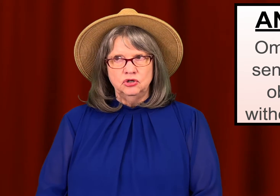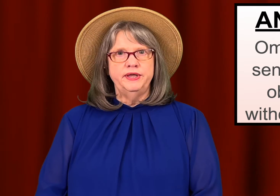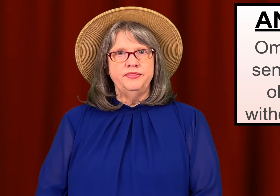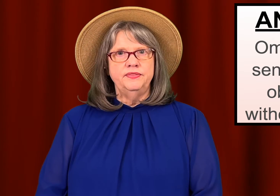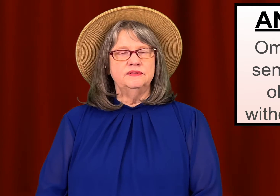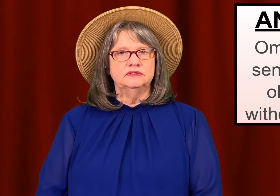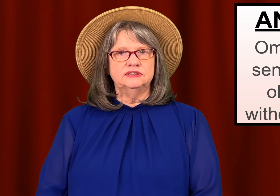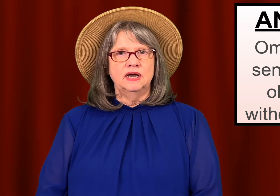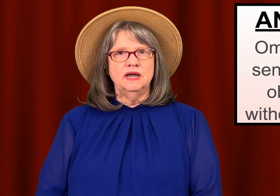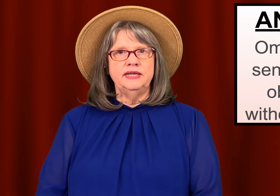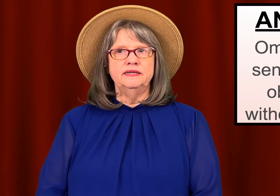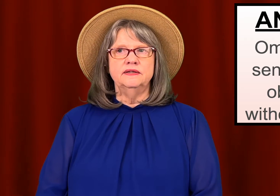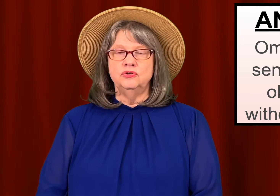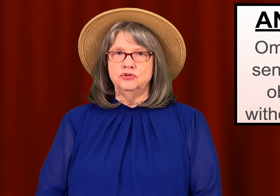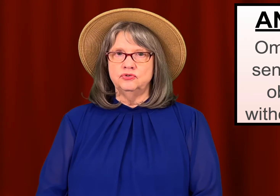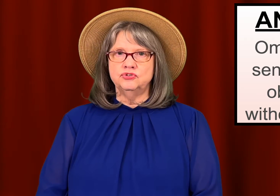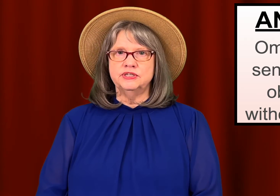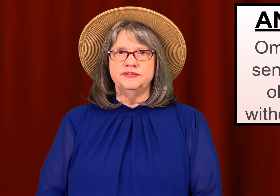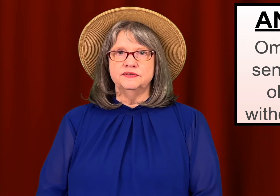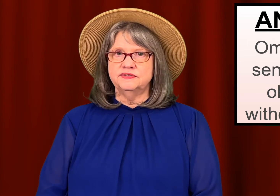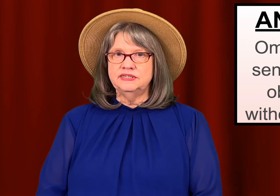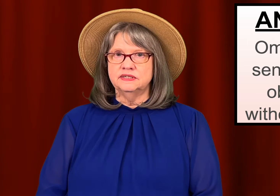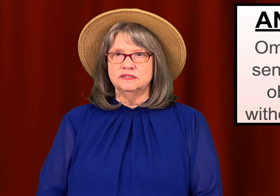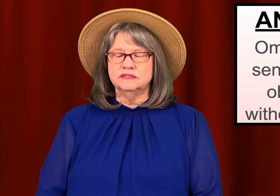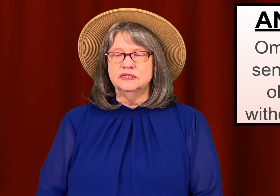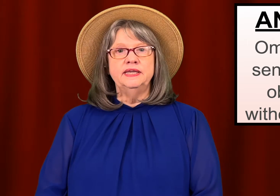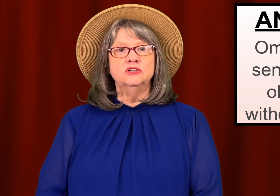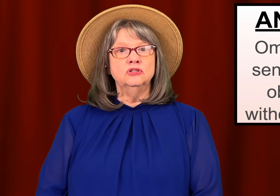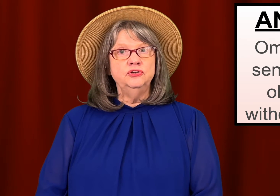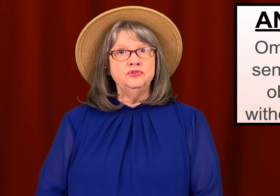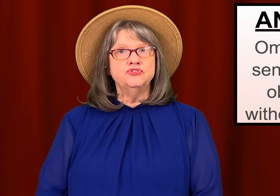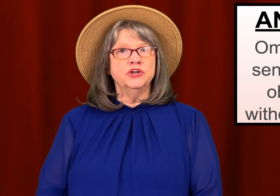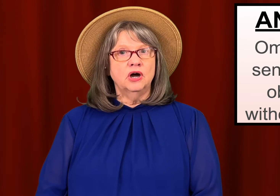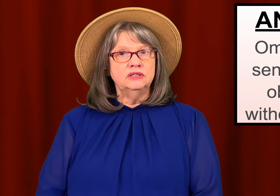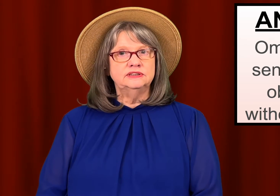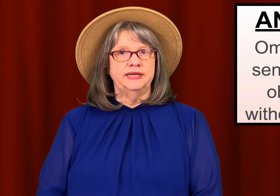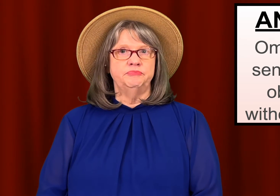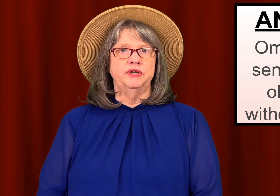when the sign used in the sentence includes the concept